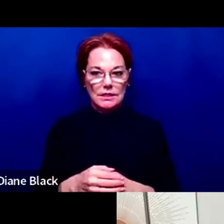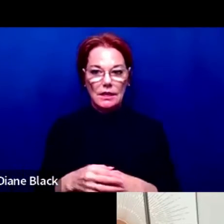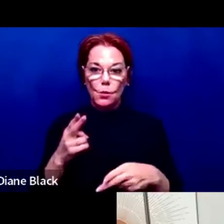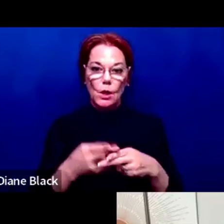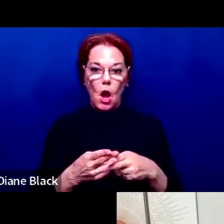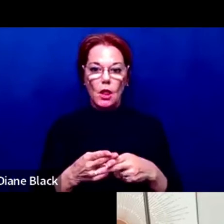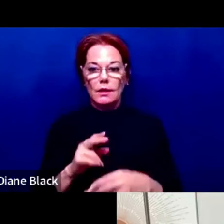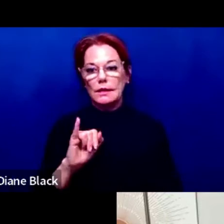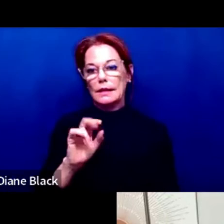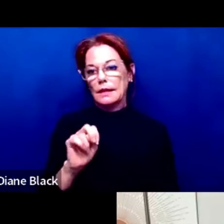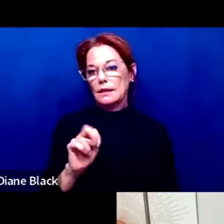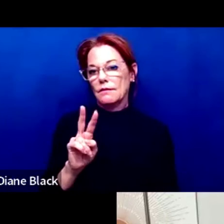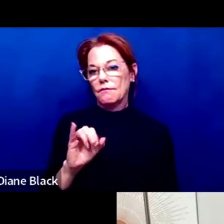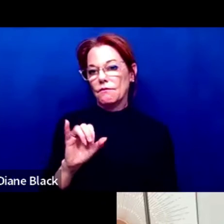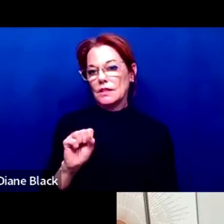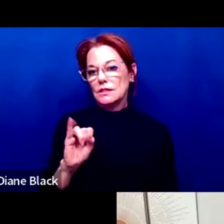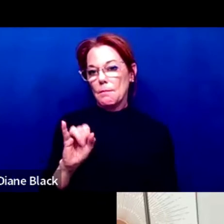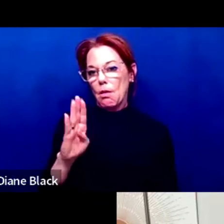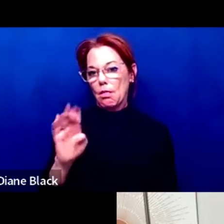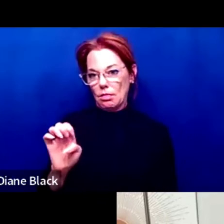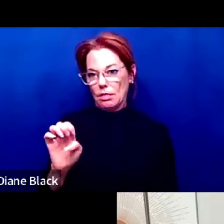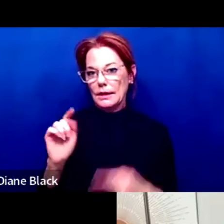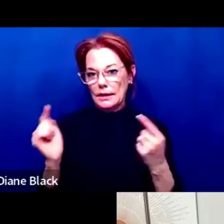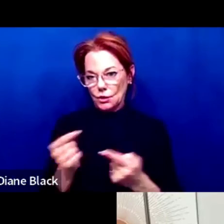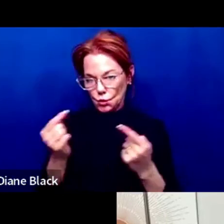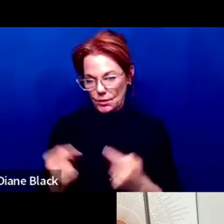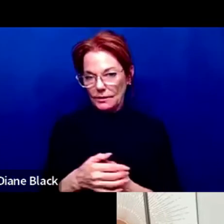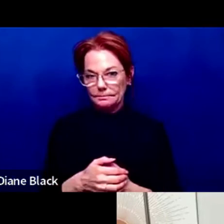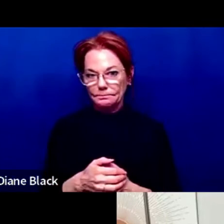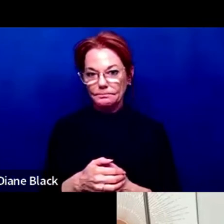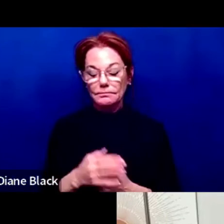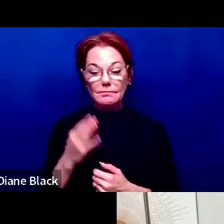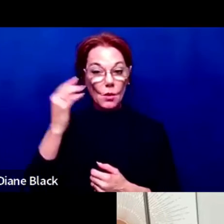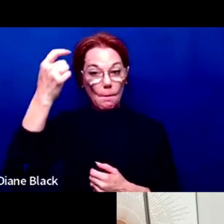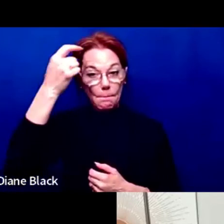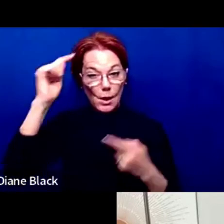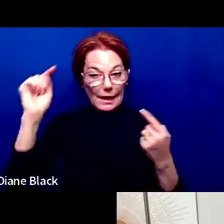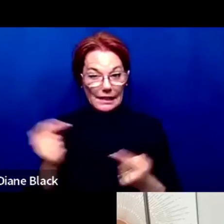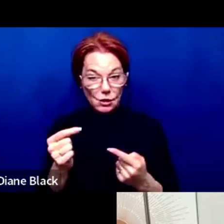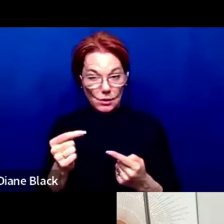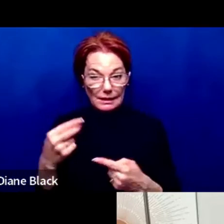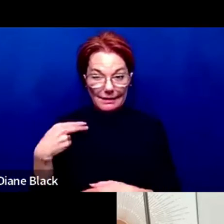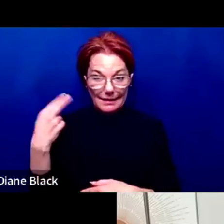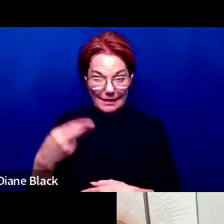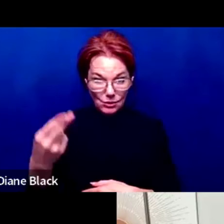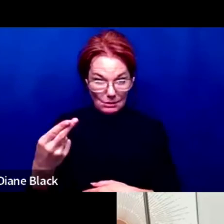injury, where the history of brain injury may not even be recognized to begin with. So I